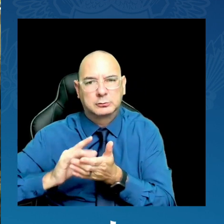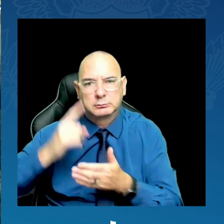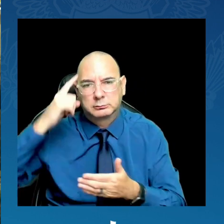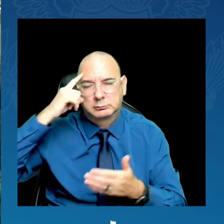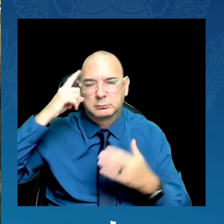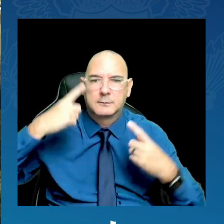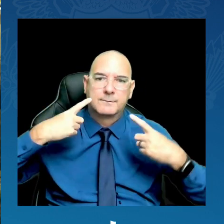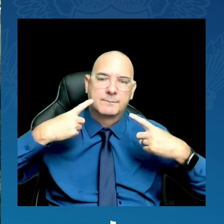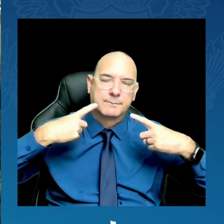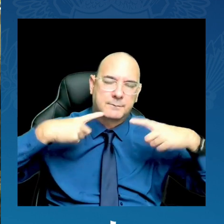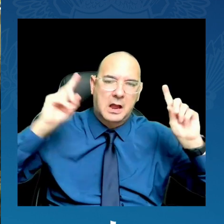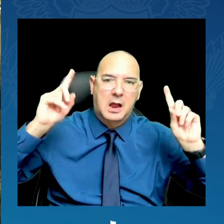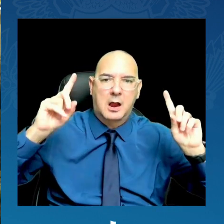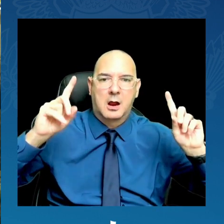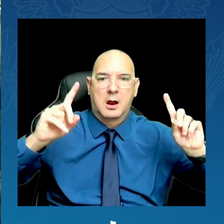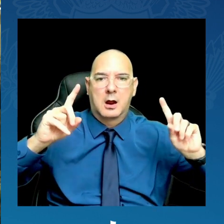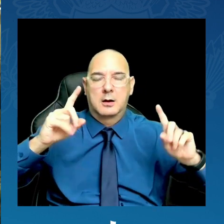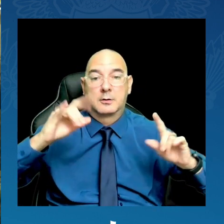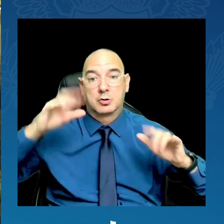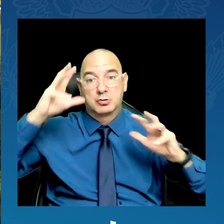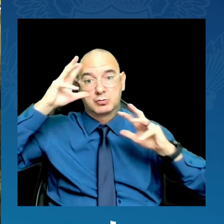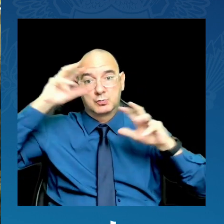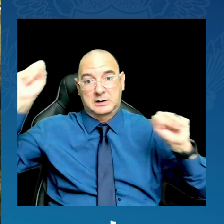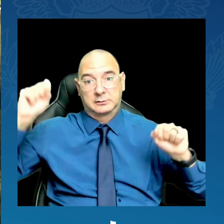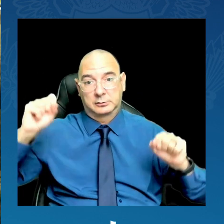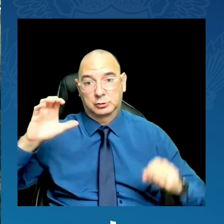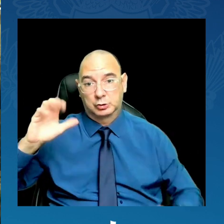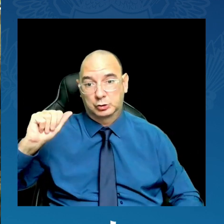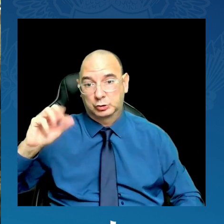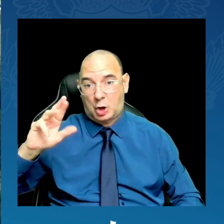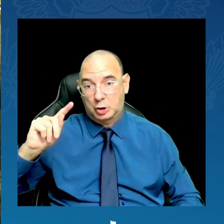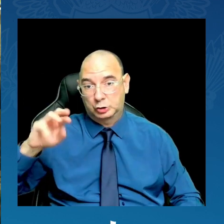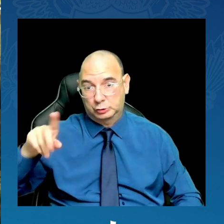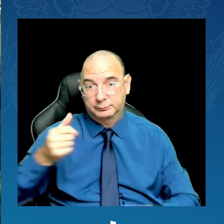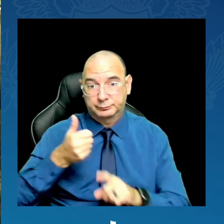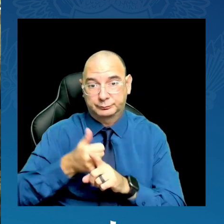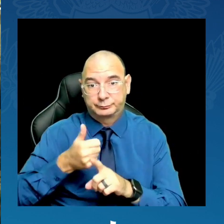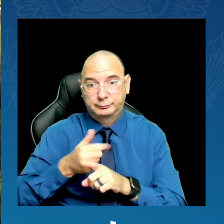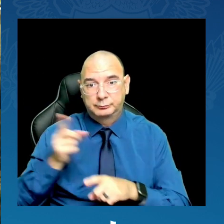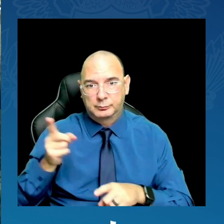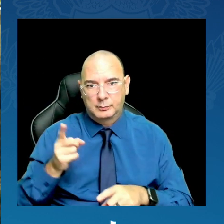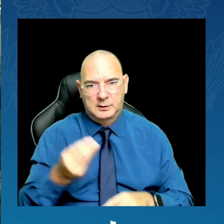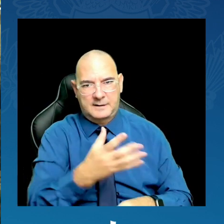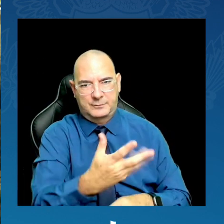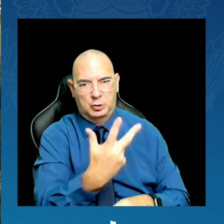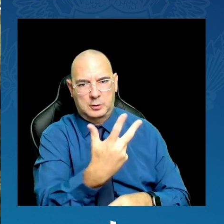President Carter had 90 days to live and he started taking KEYTRUDA.